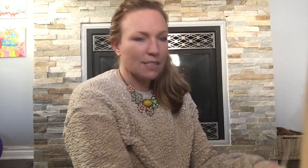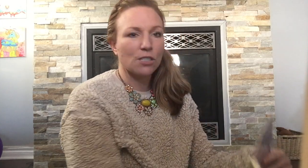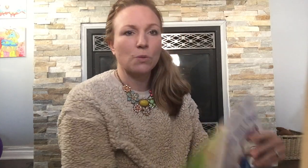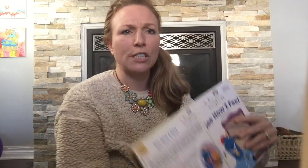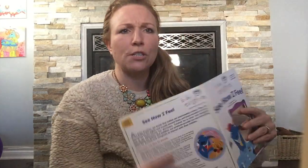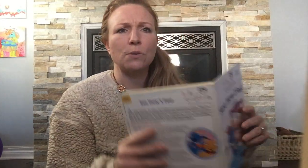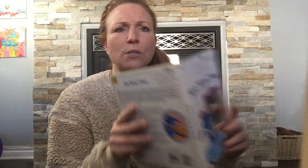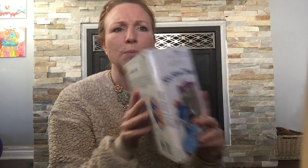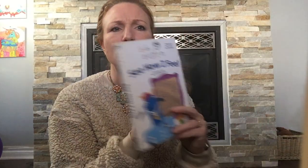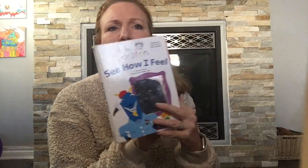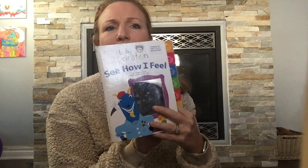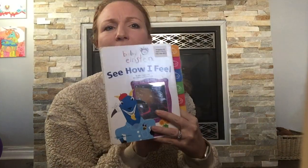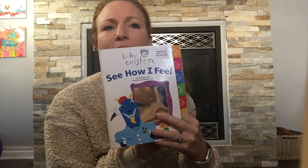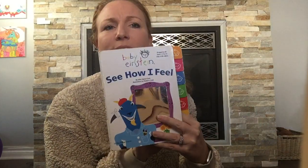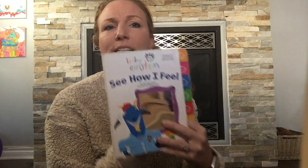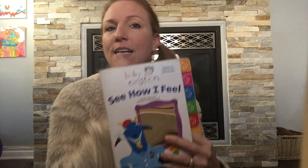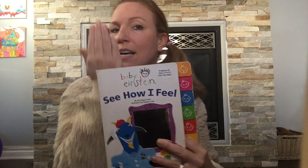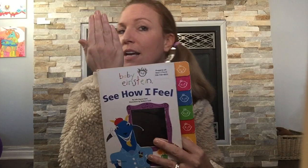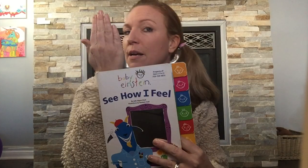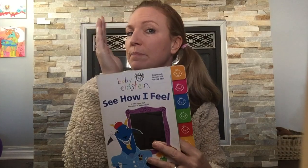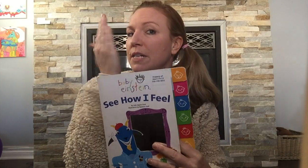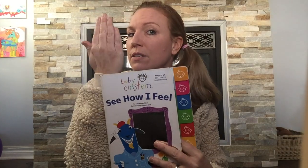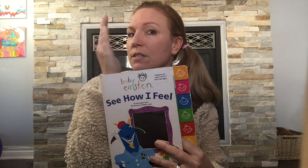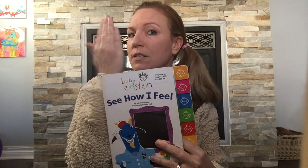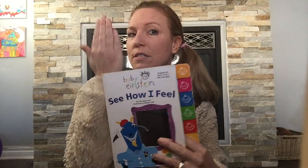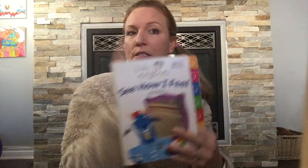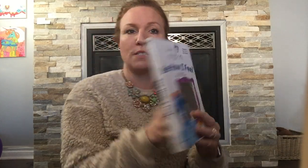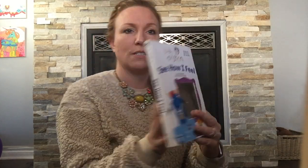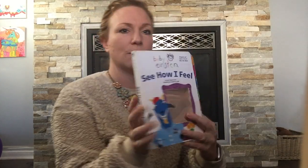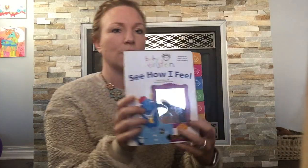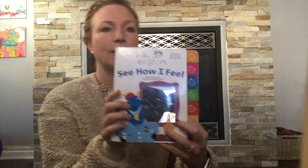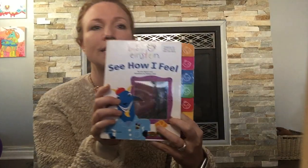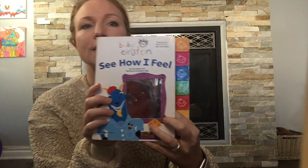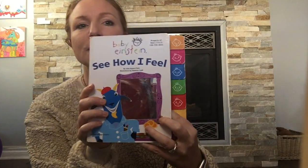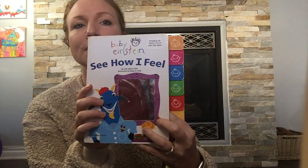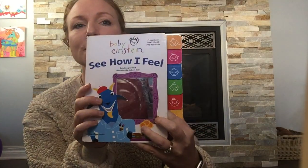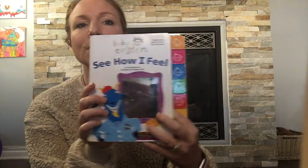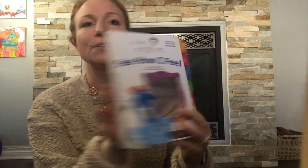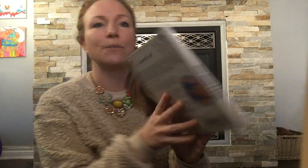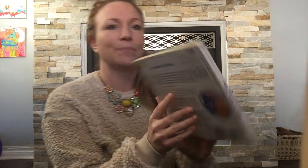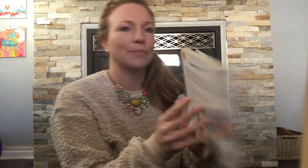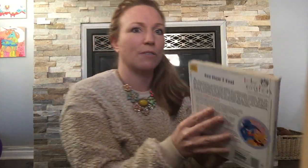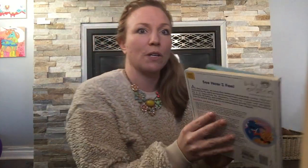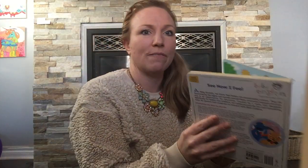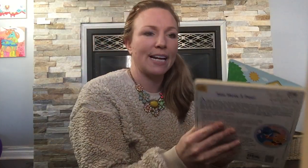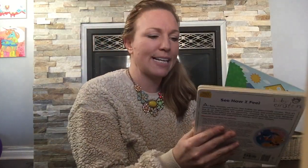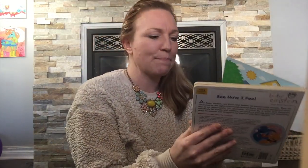This is a really cute little book because it has a MIRROR to look into. If you can find it.